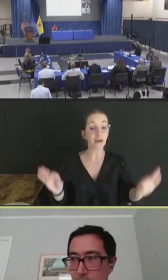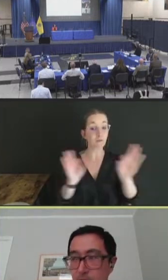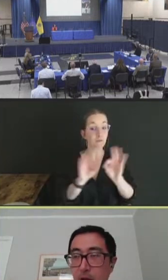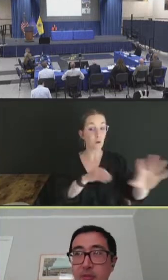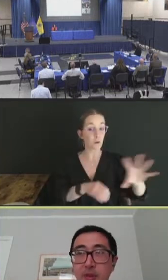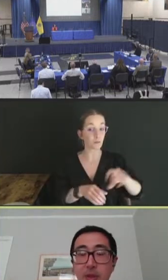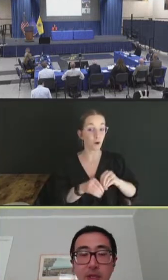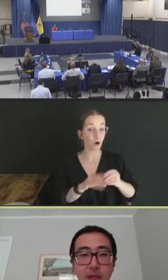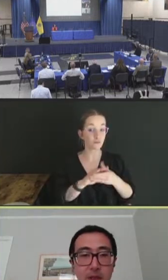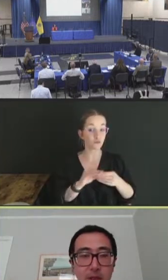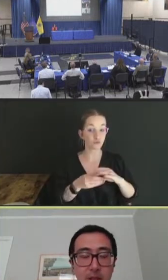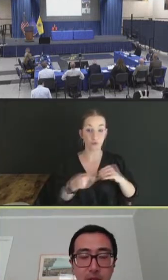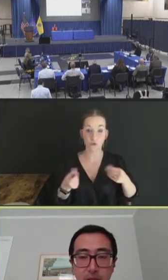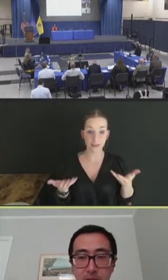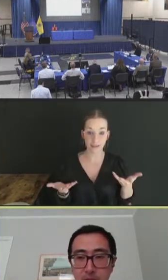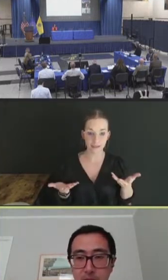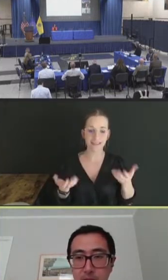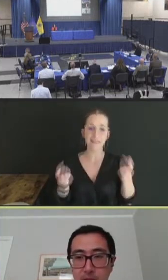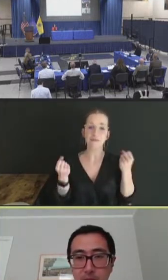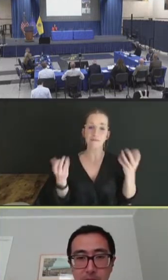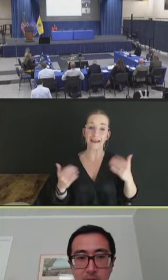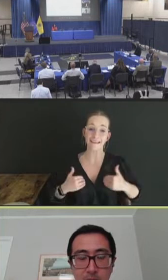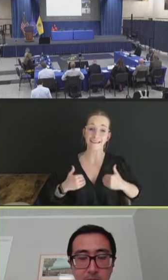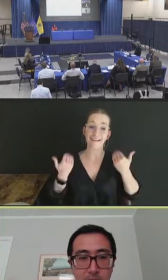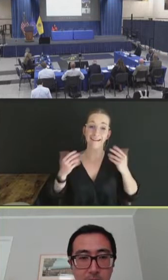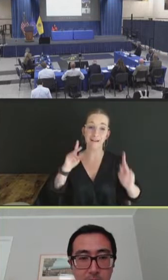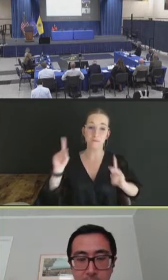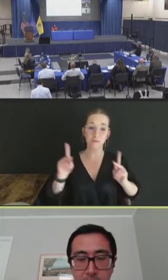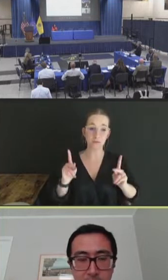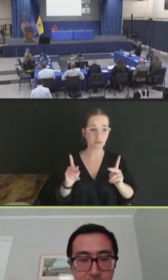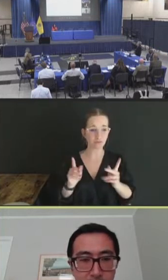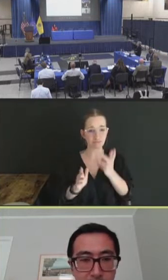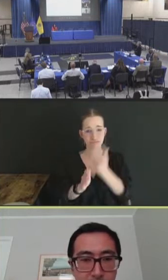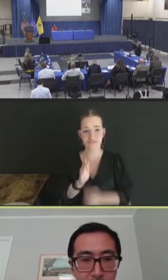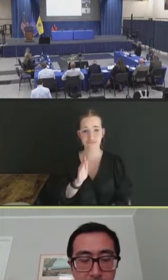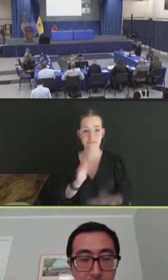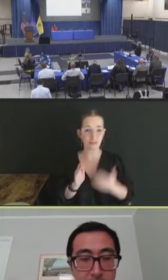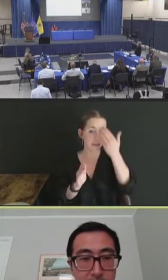there have been many young individuals who have lost their lives to COVID. Next slide, please.